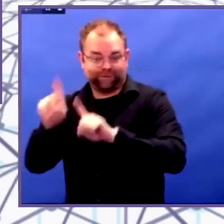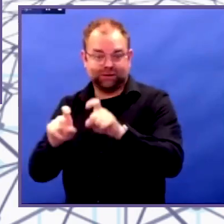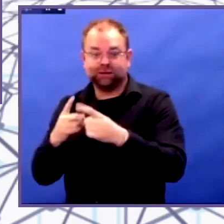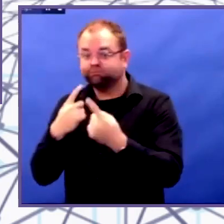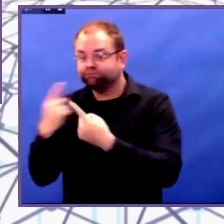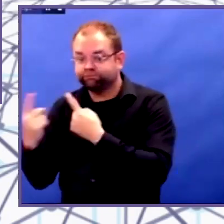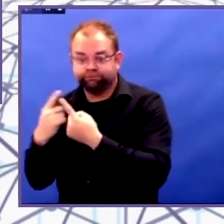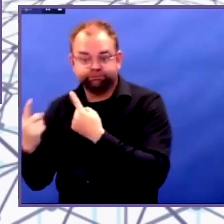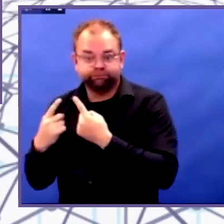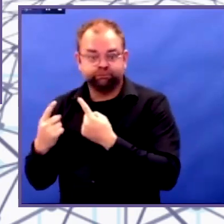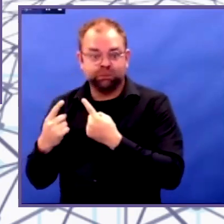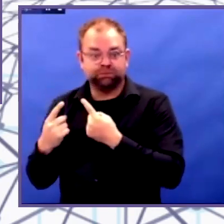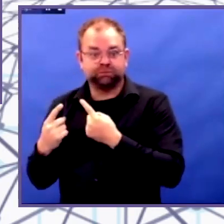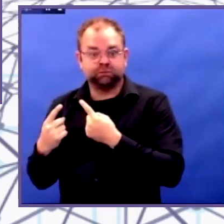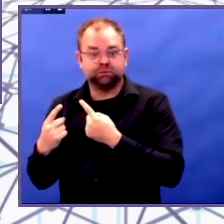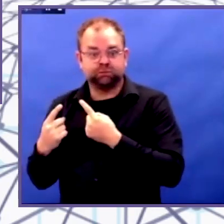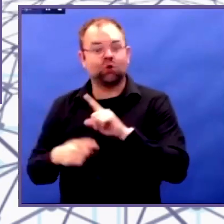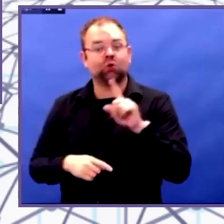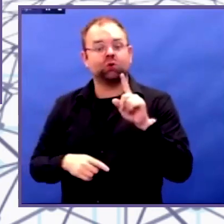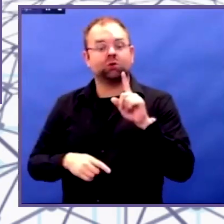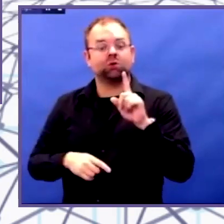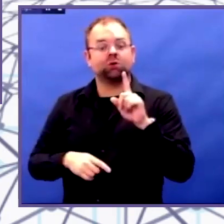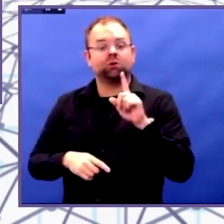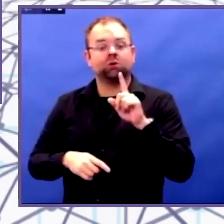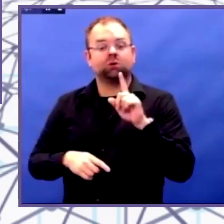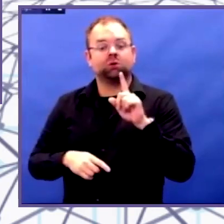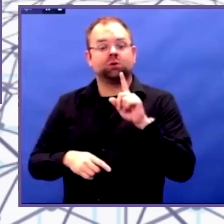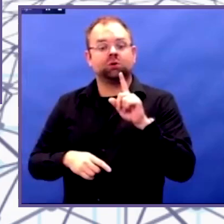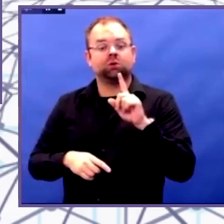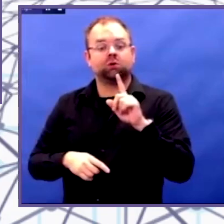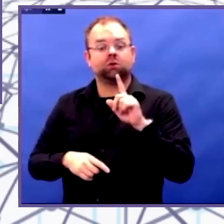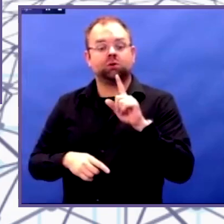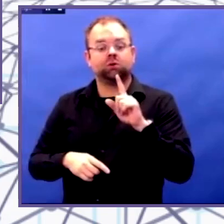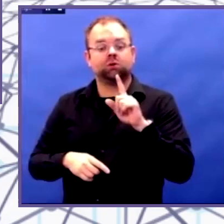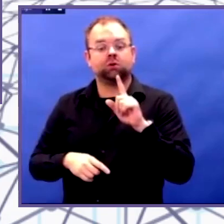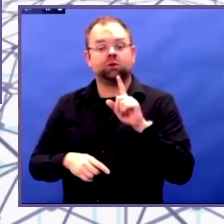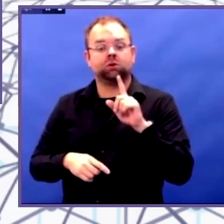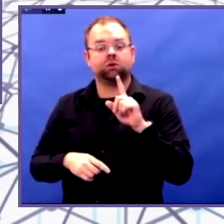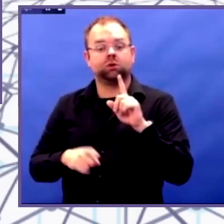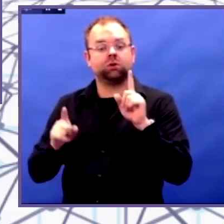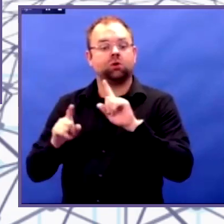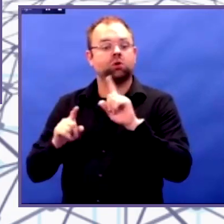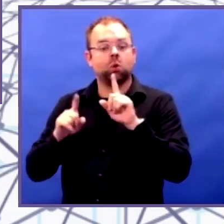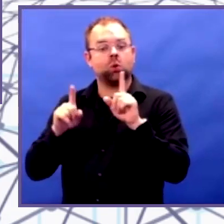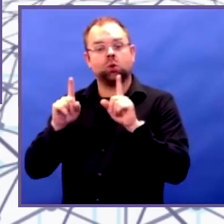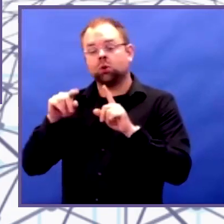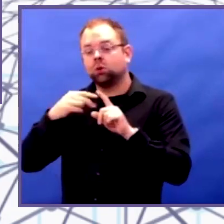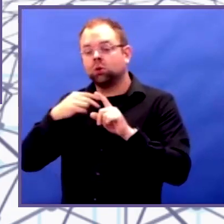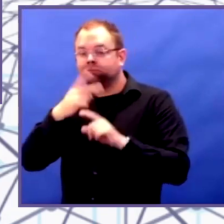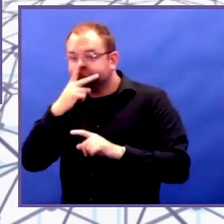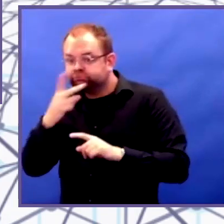The other information that we need an intervention is for us to undertake a needs assessment